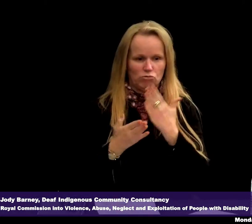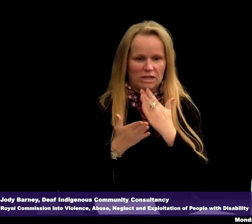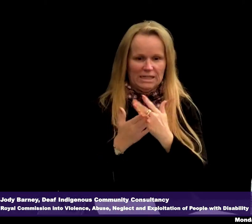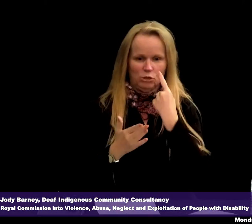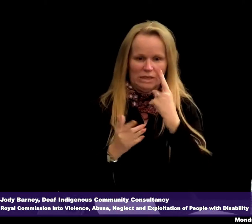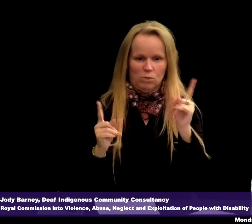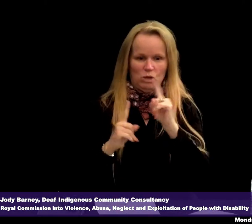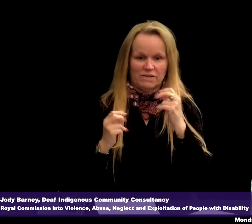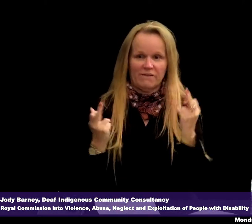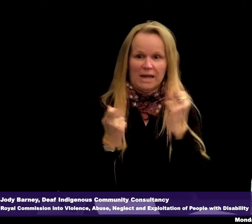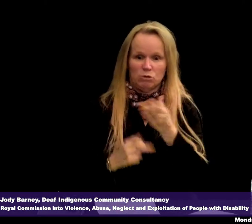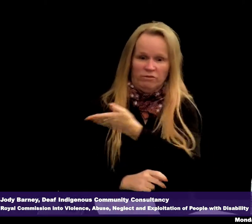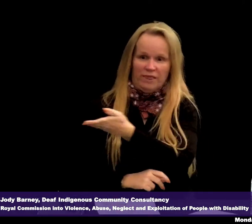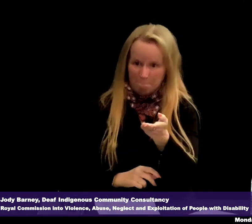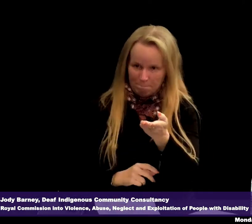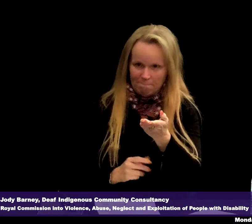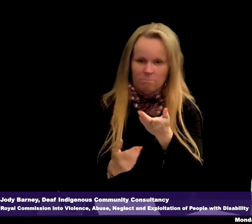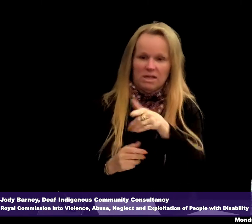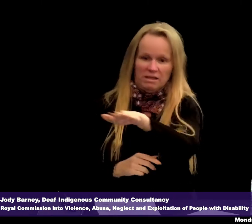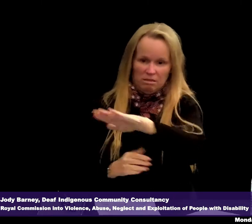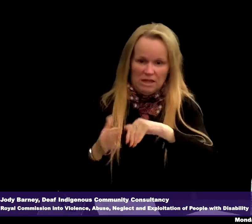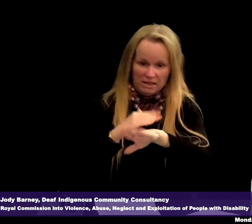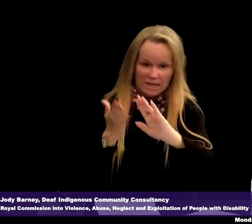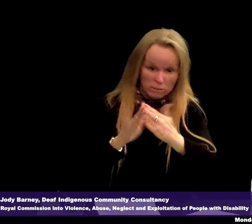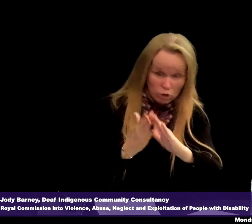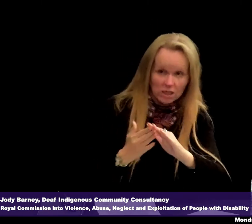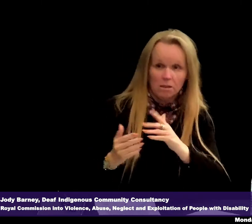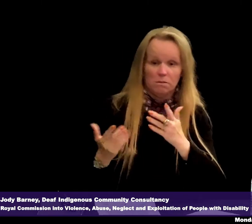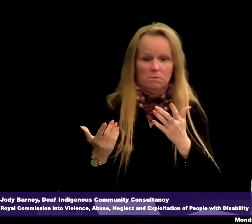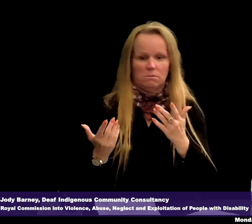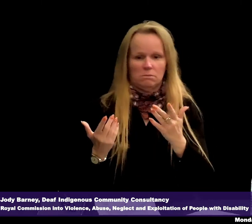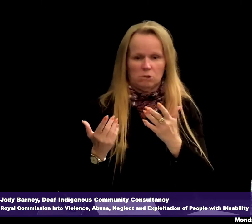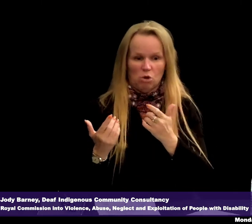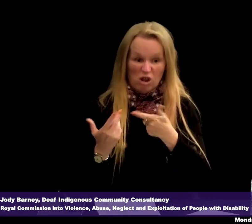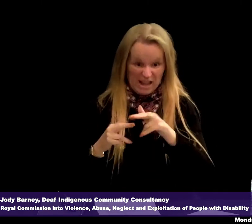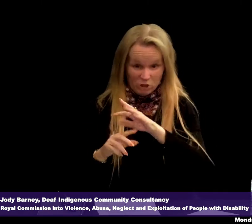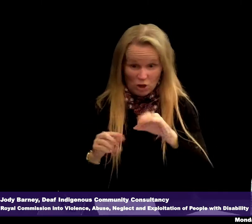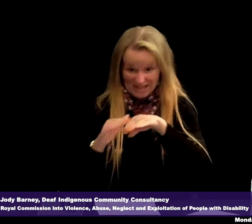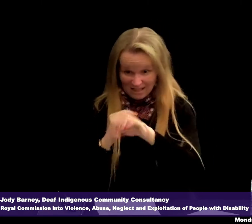Part of my work is really to see what's available for the clients with whom I work. What's available in their communities.